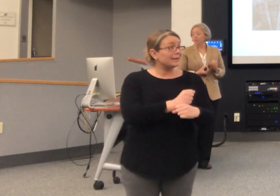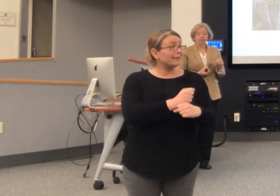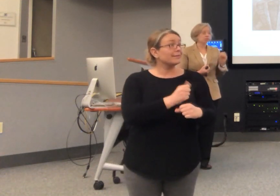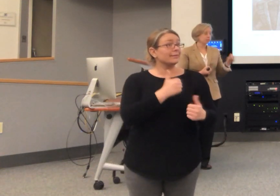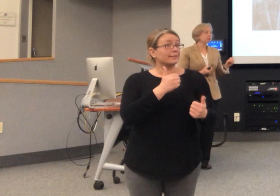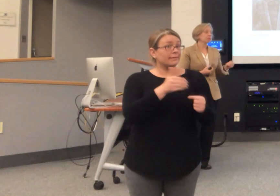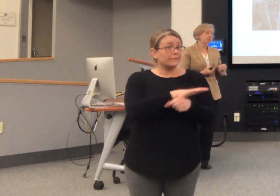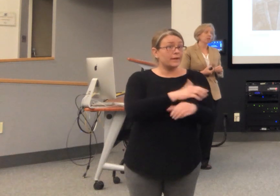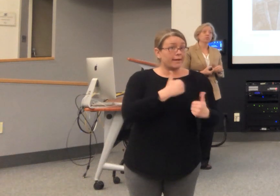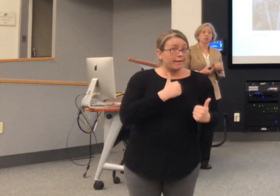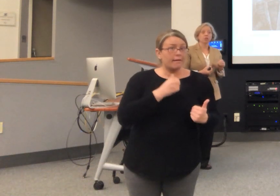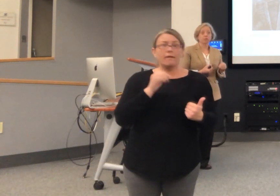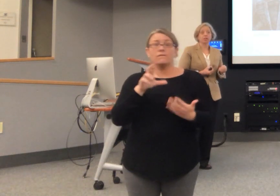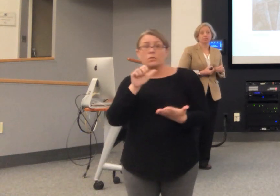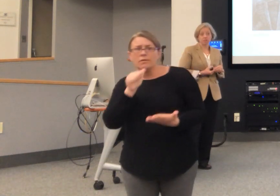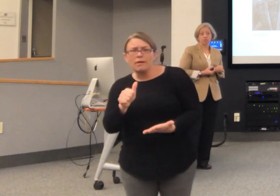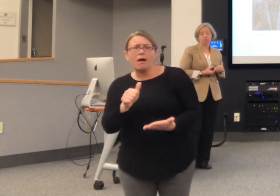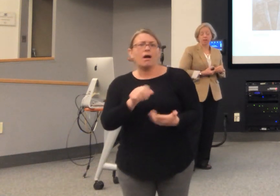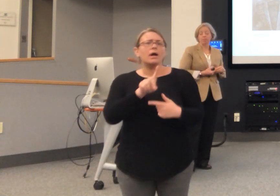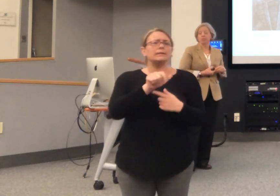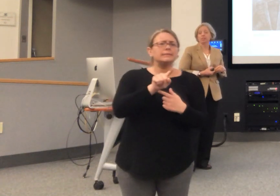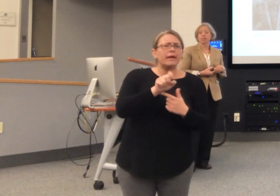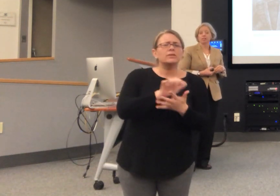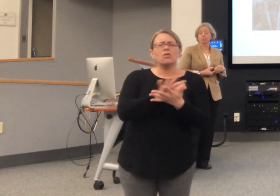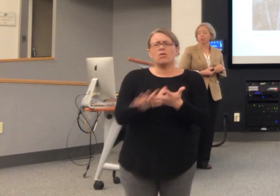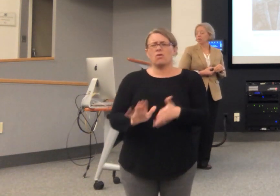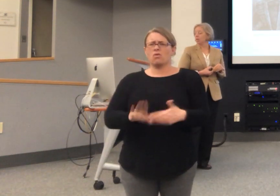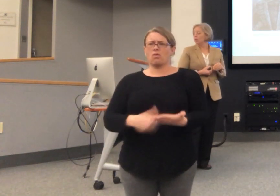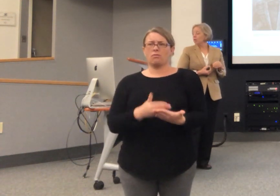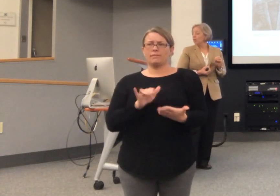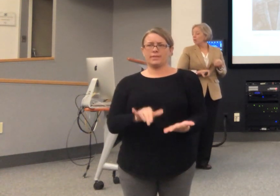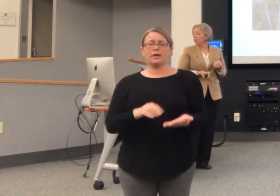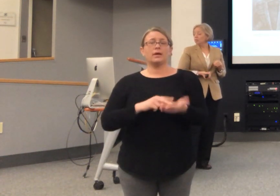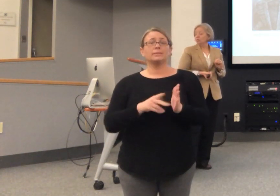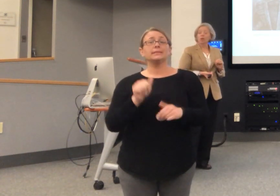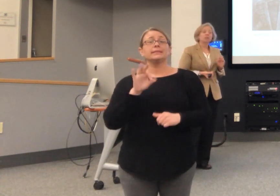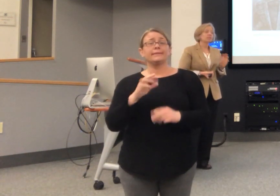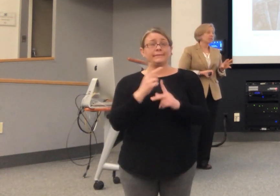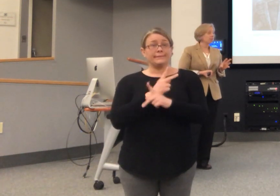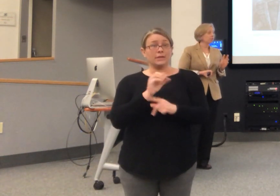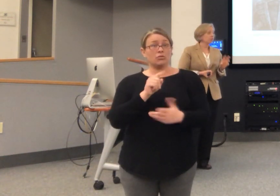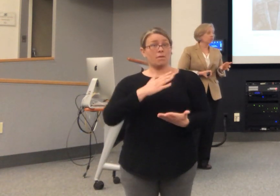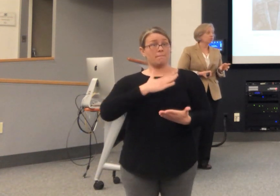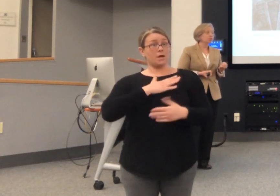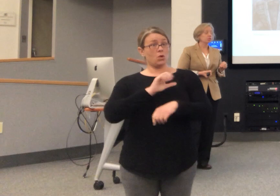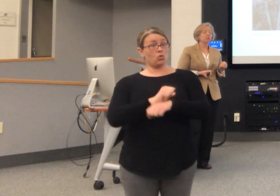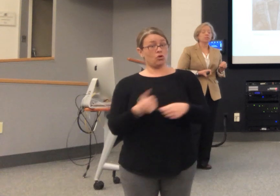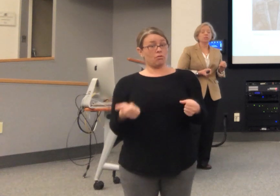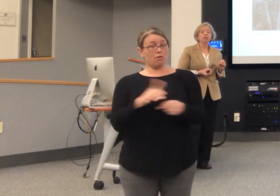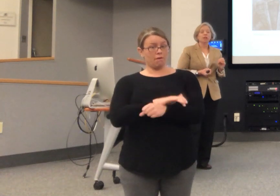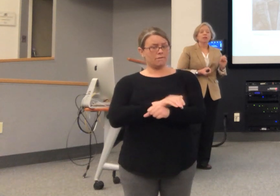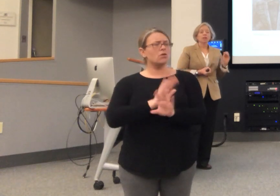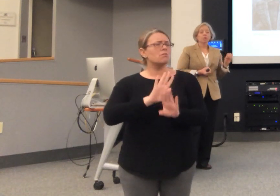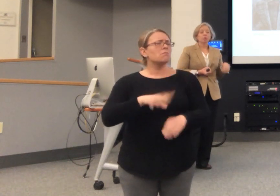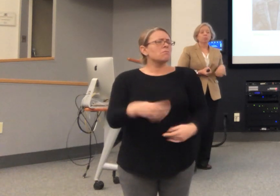So that's the first place that I always go when I'm trying to determine copyright status on a work. Also Stanford University came up